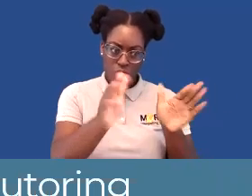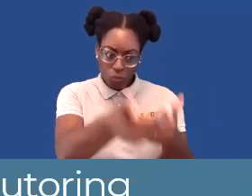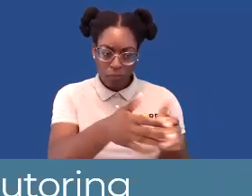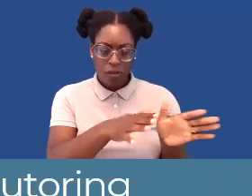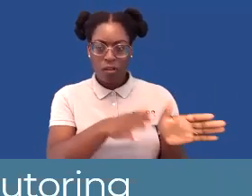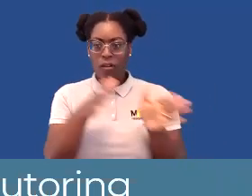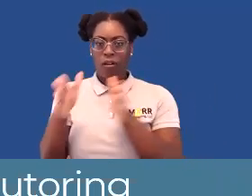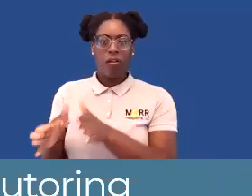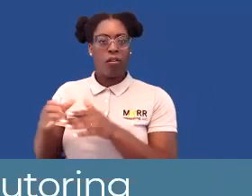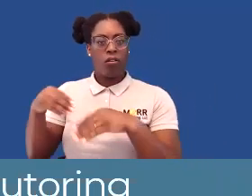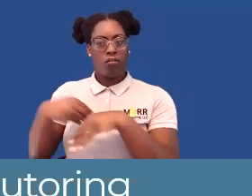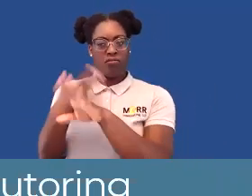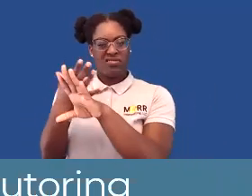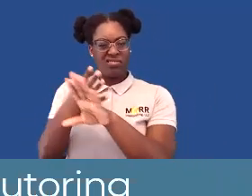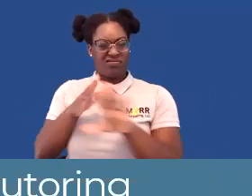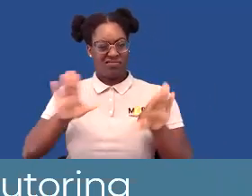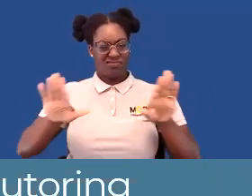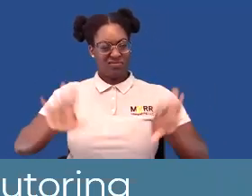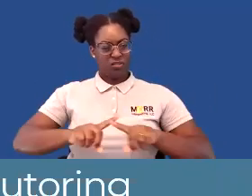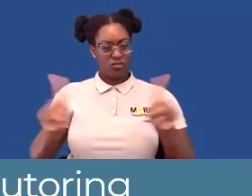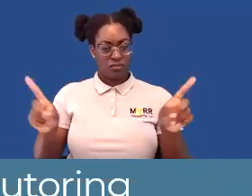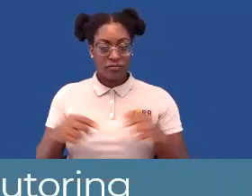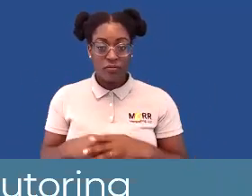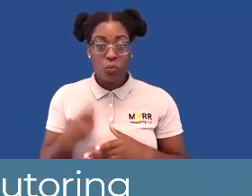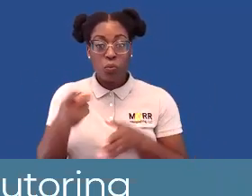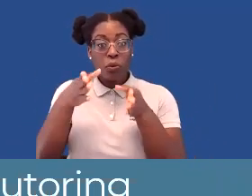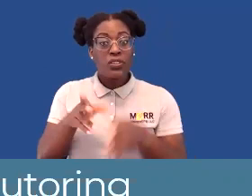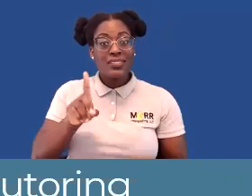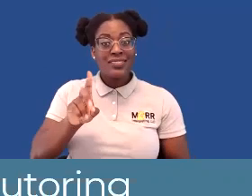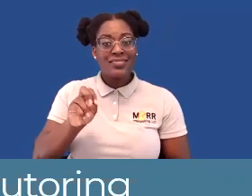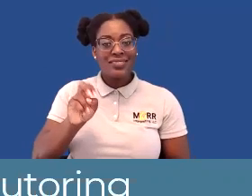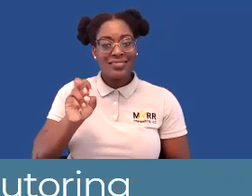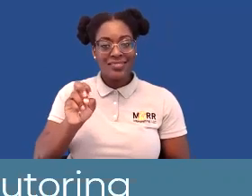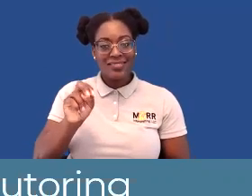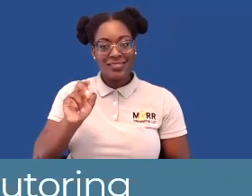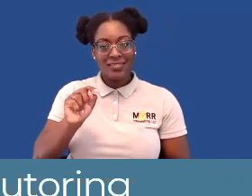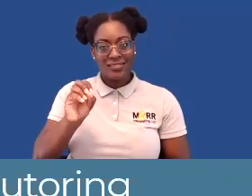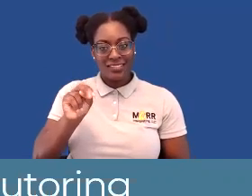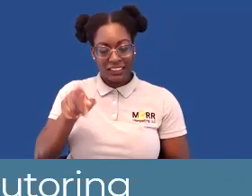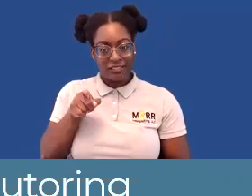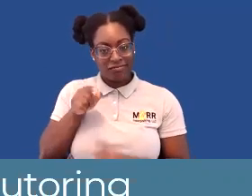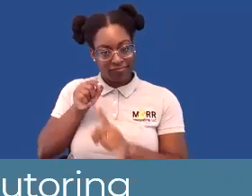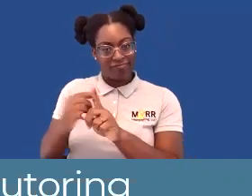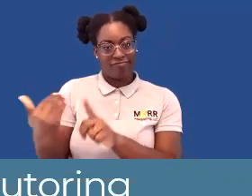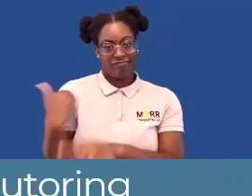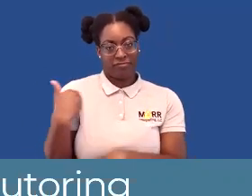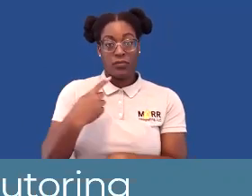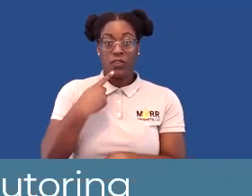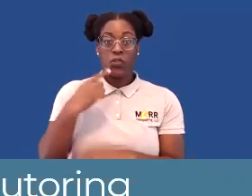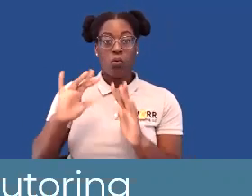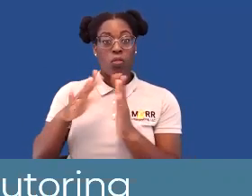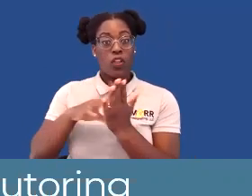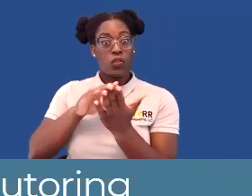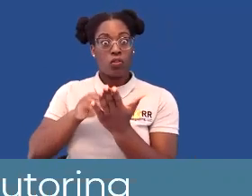she reminds us that choices about online learning are really shaped to a range of variables, individual contexts,